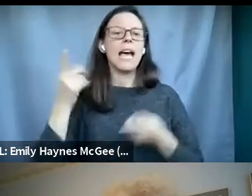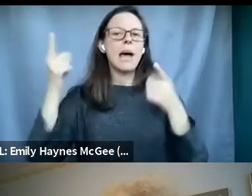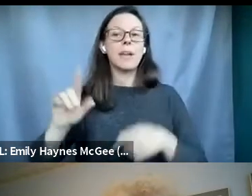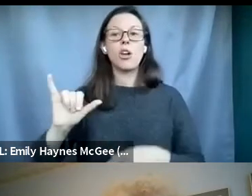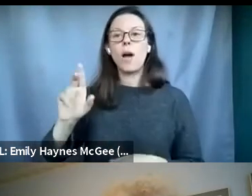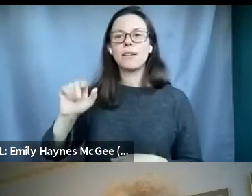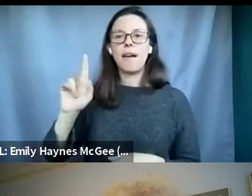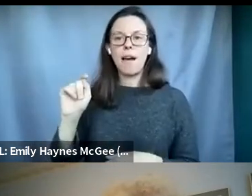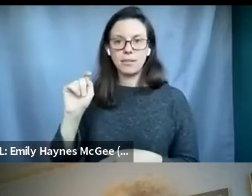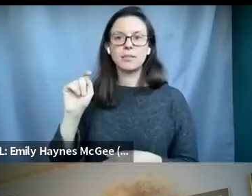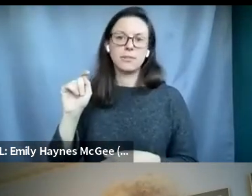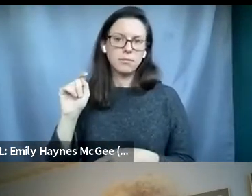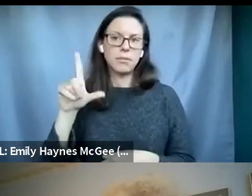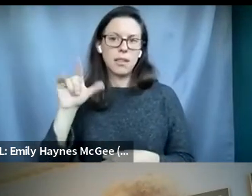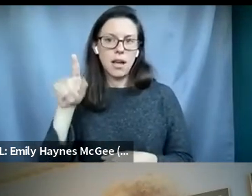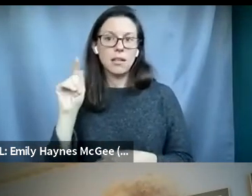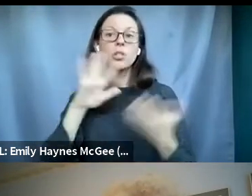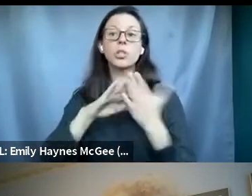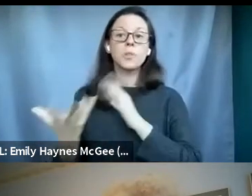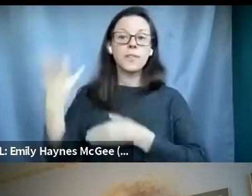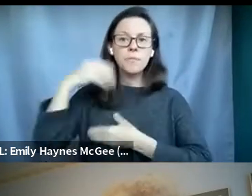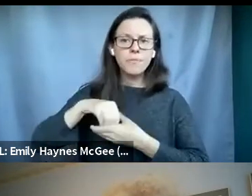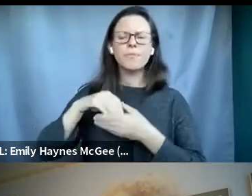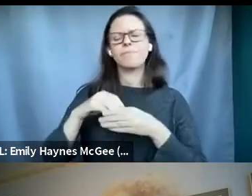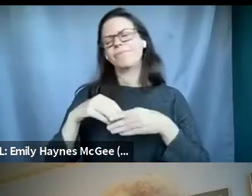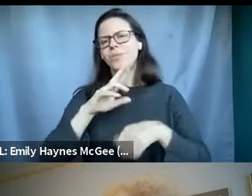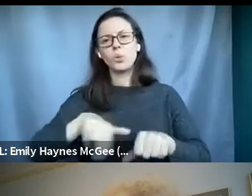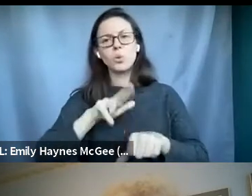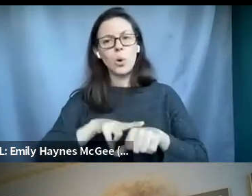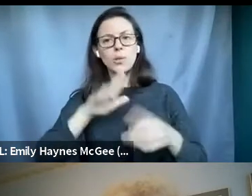community involvement, of course, these projects and workshops were open to the general public